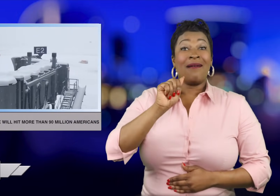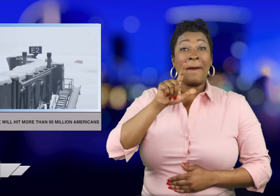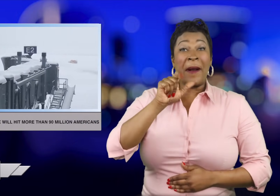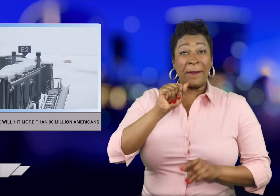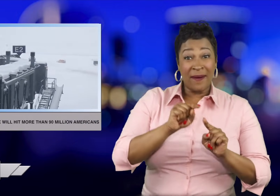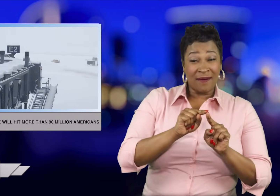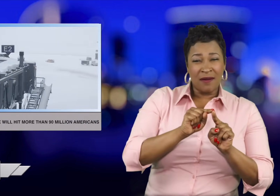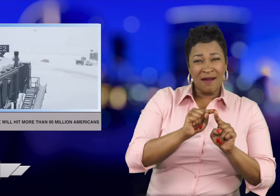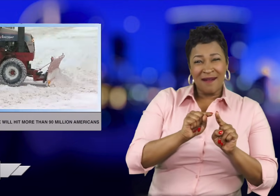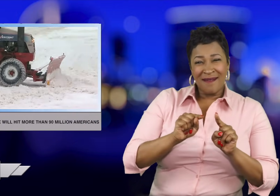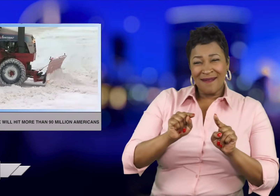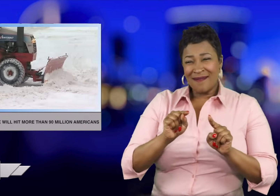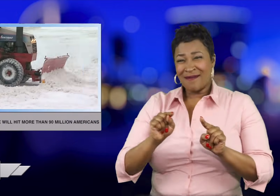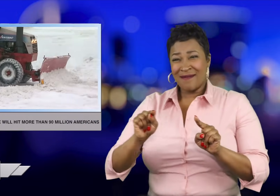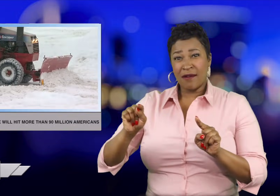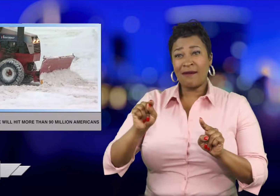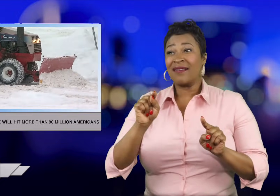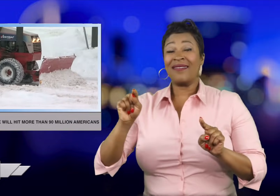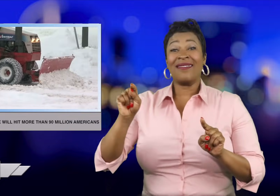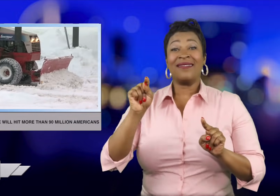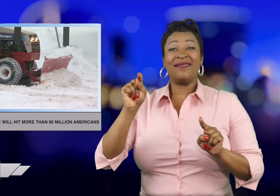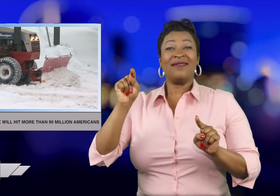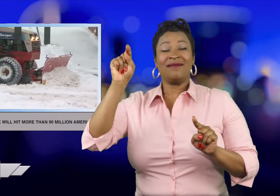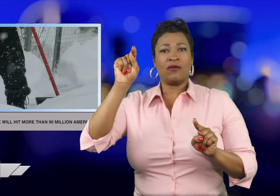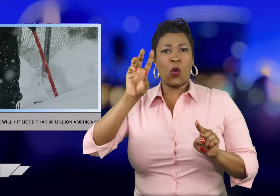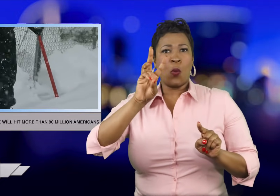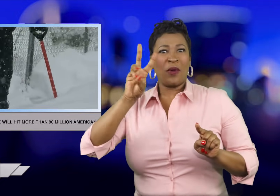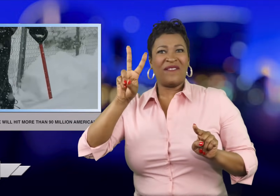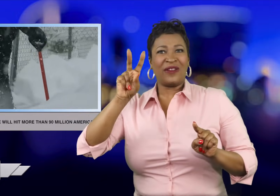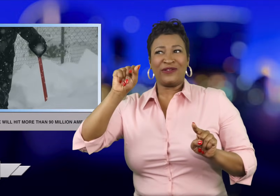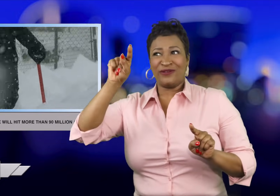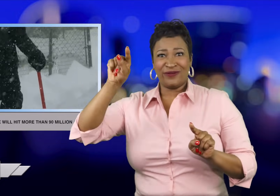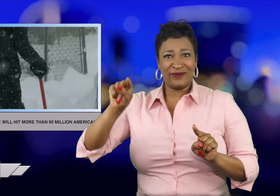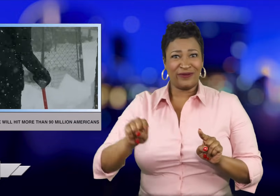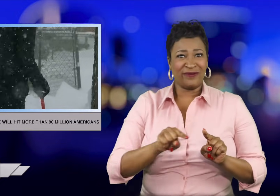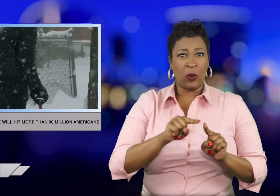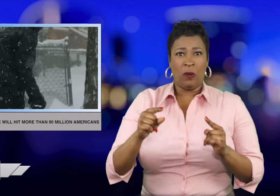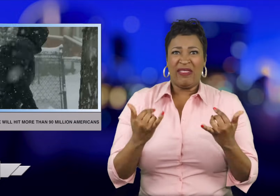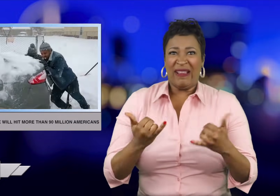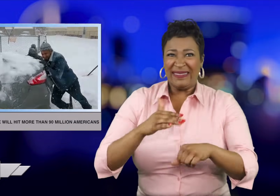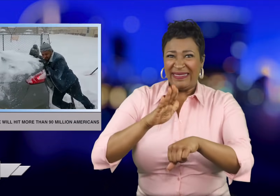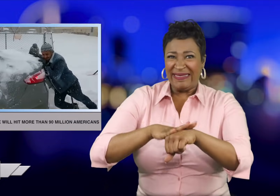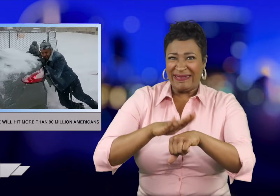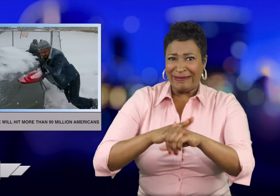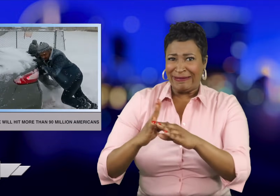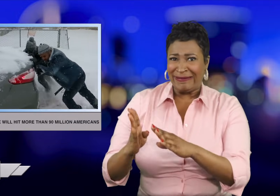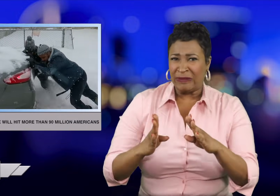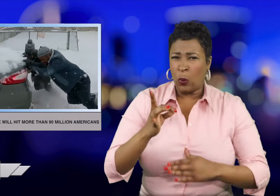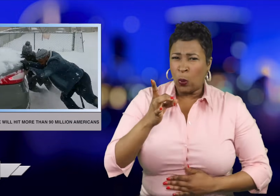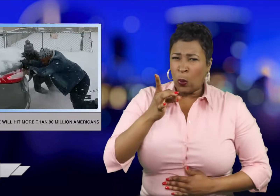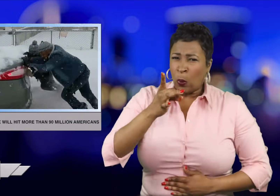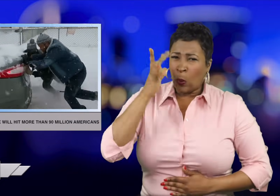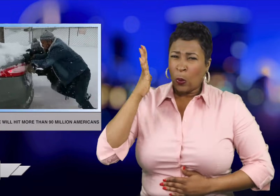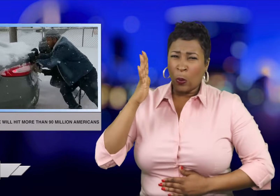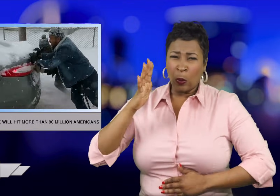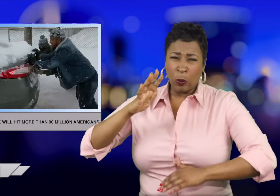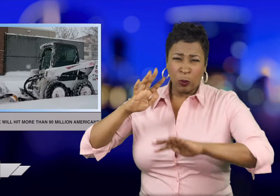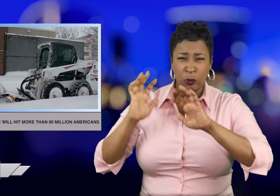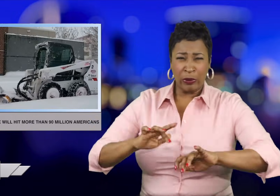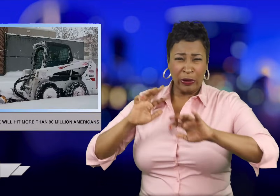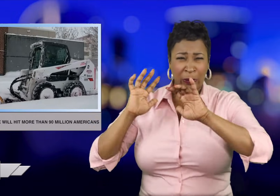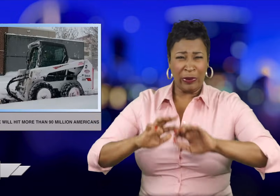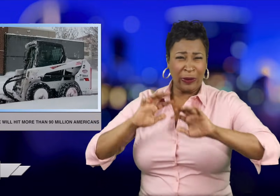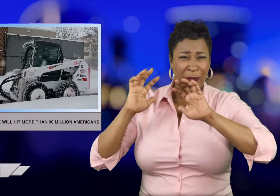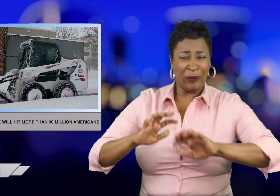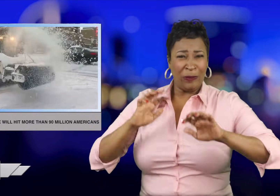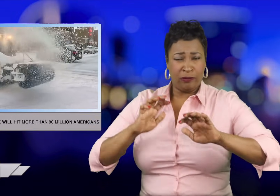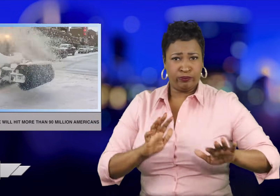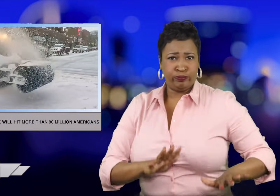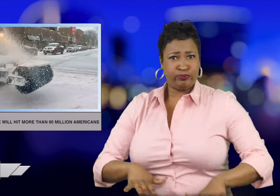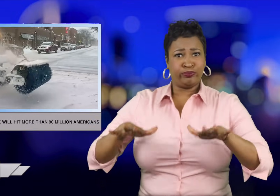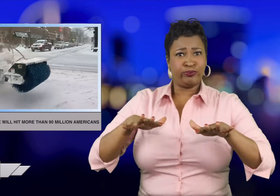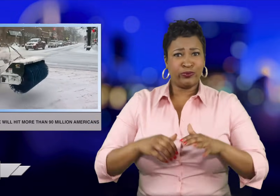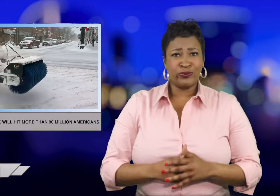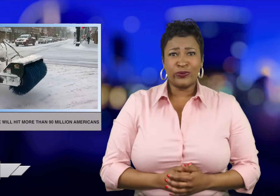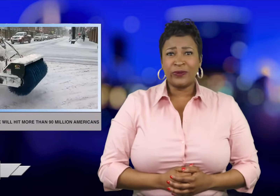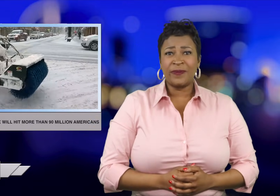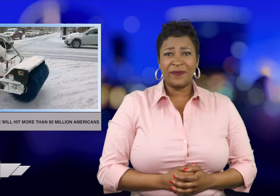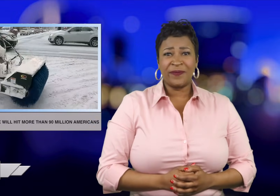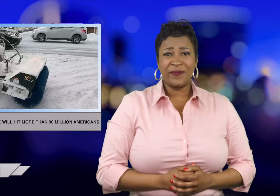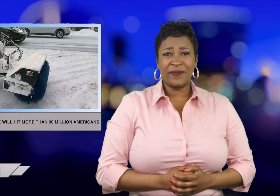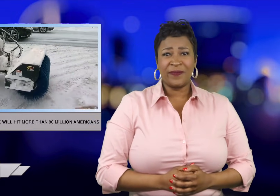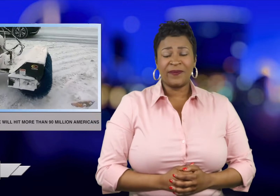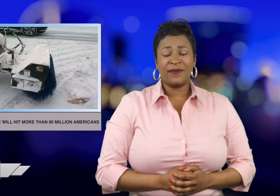Flash flood watches are in effect from North Alabama all the way to West Virginia.